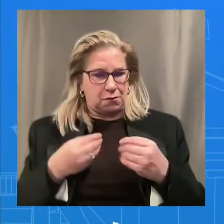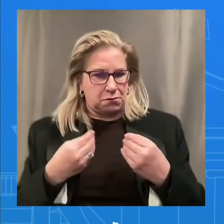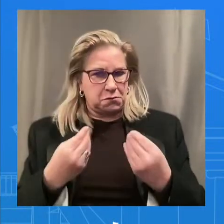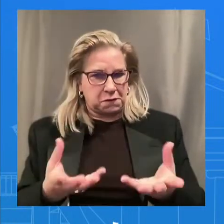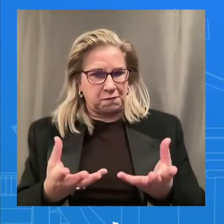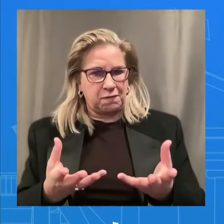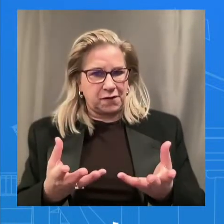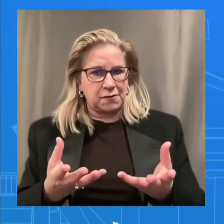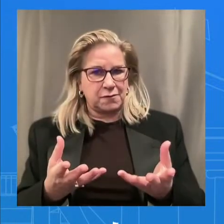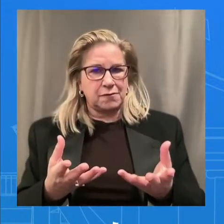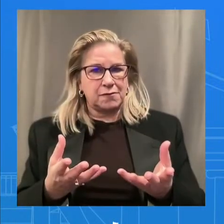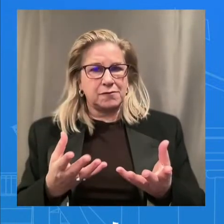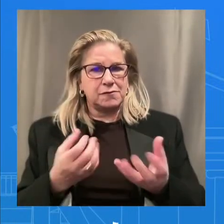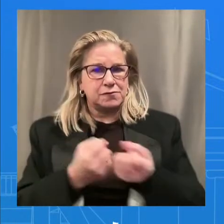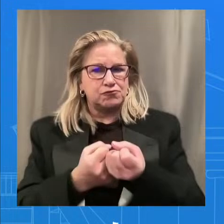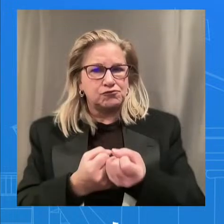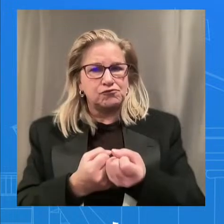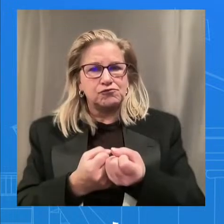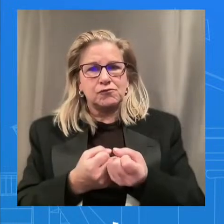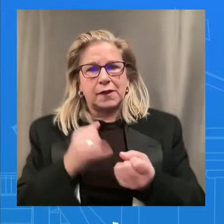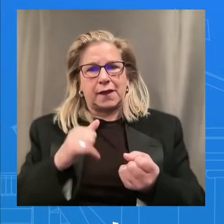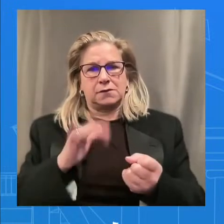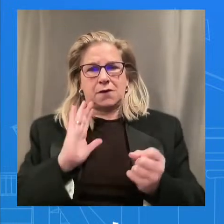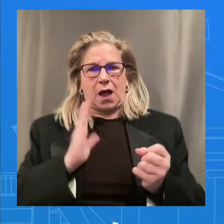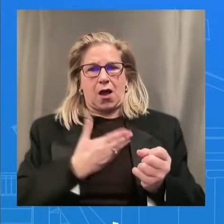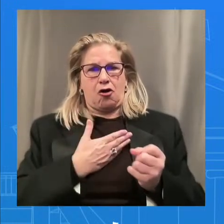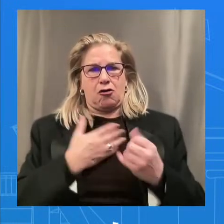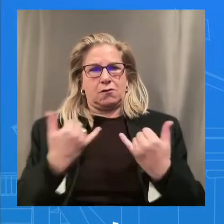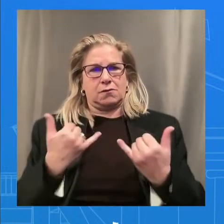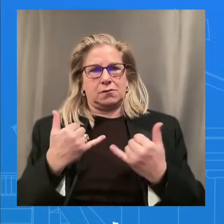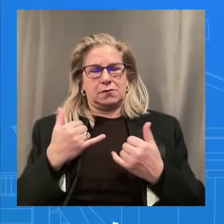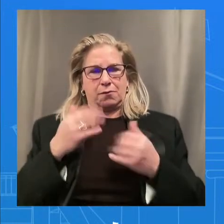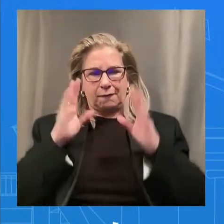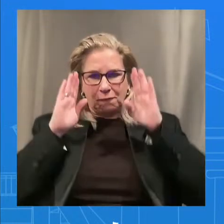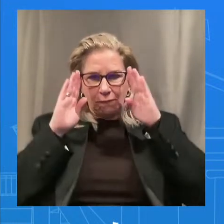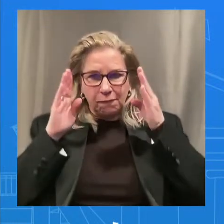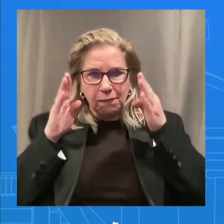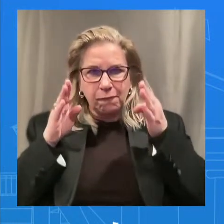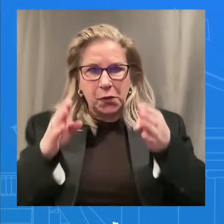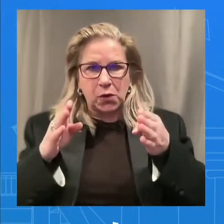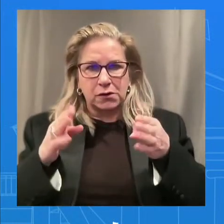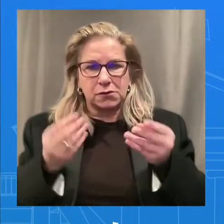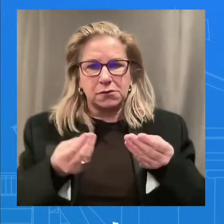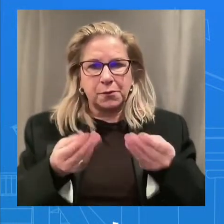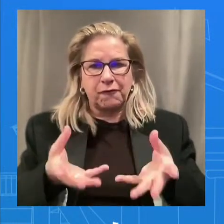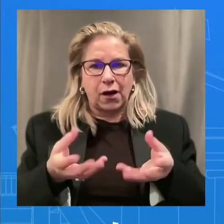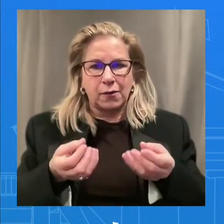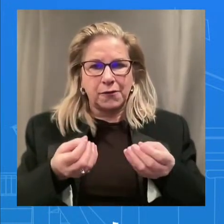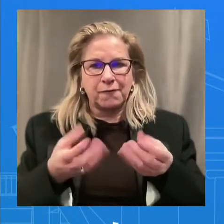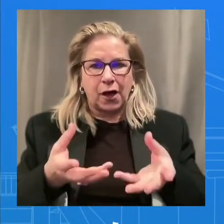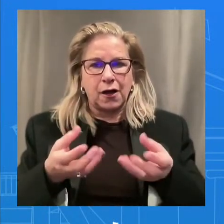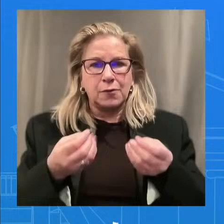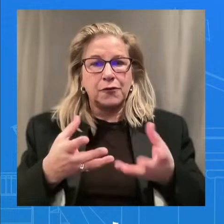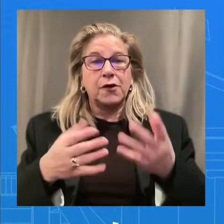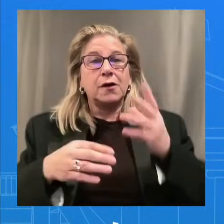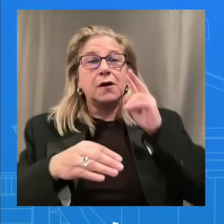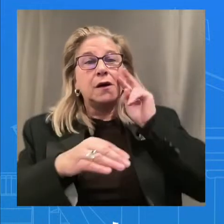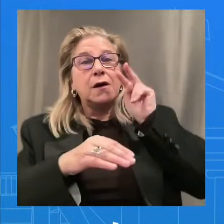Not going to get into what it could look like down the road. What we want to do is make sure that we are dealing with this unprecedented --